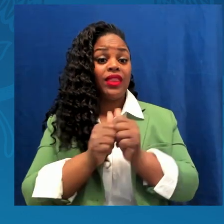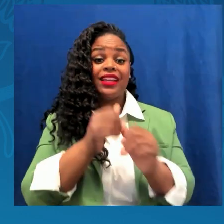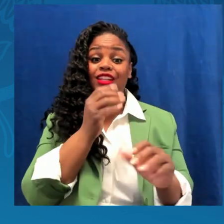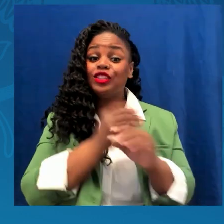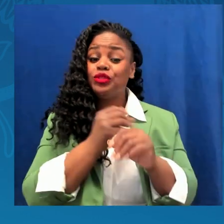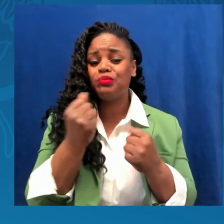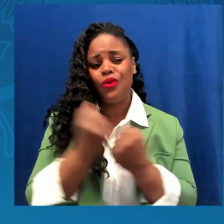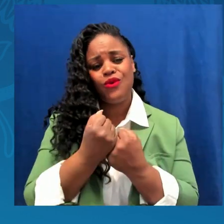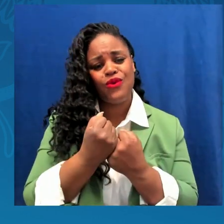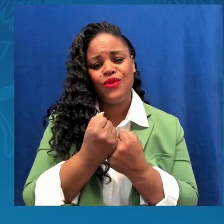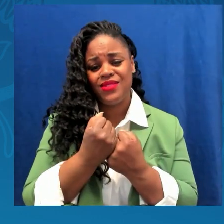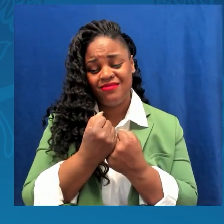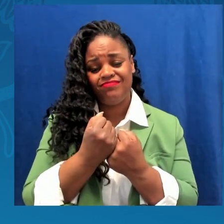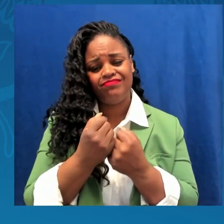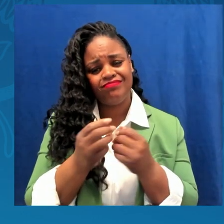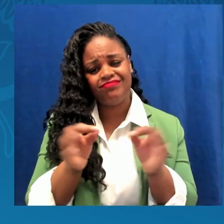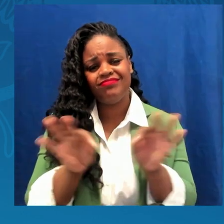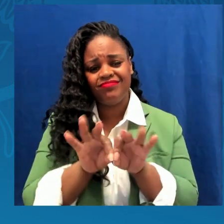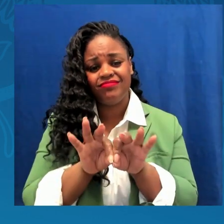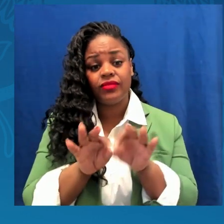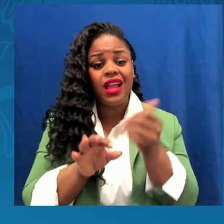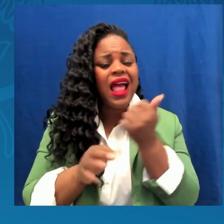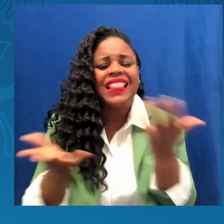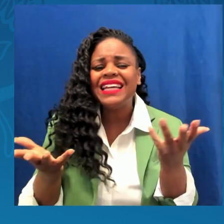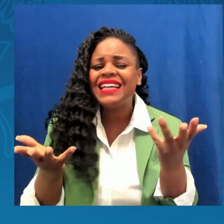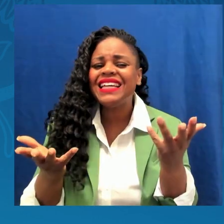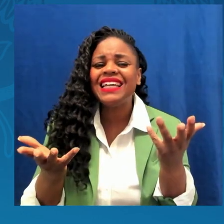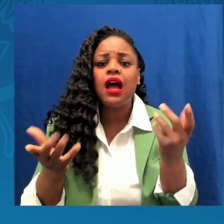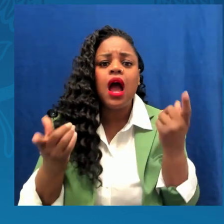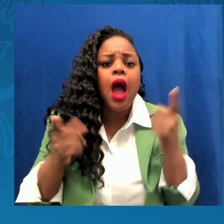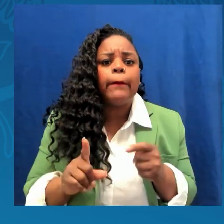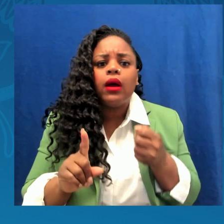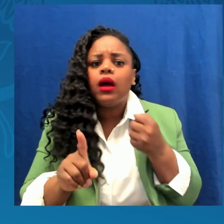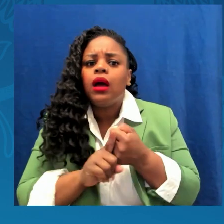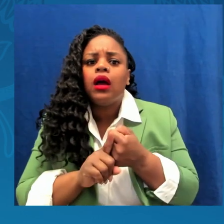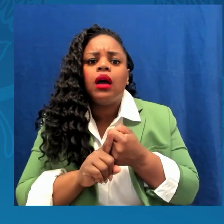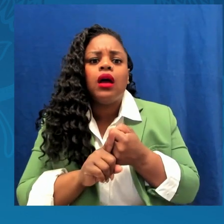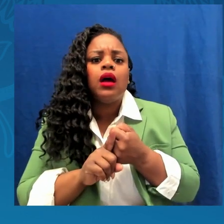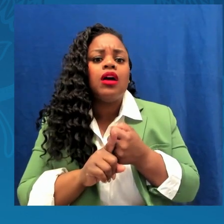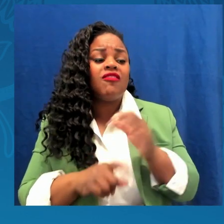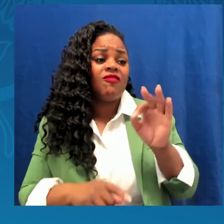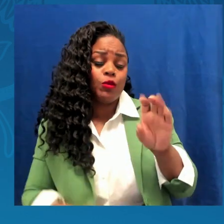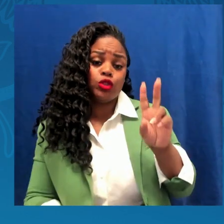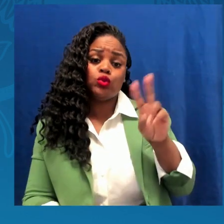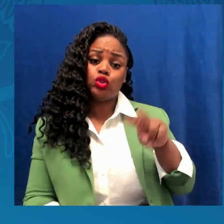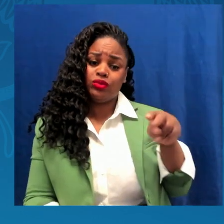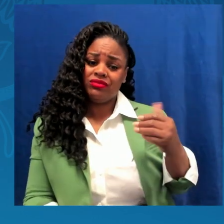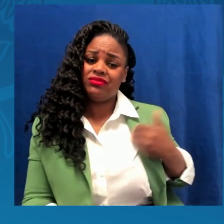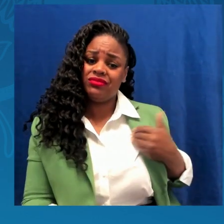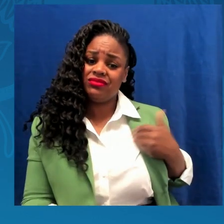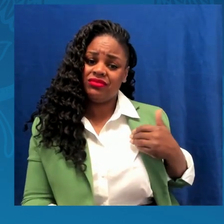Because if anything, the events of February 2022 remind us of why HBCUs were established in the first place